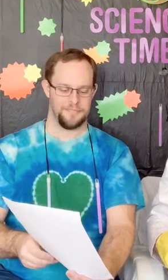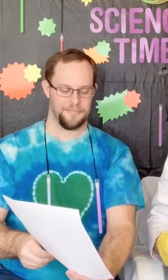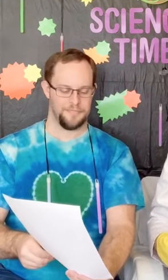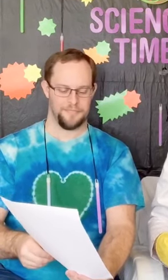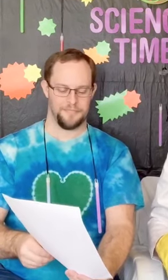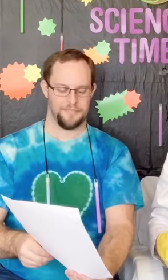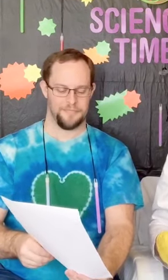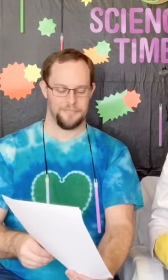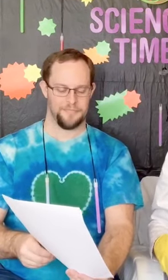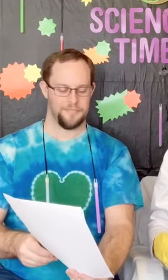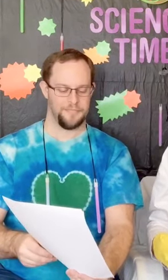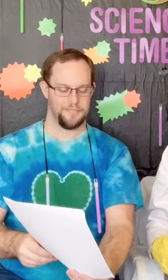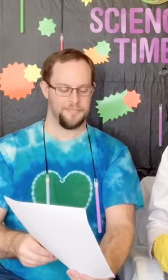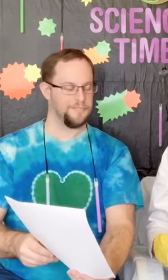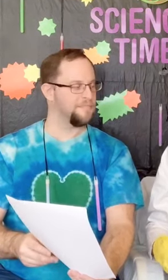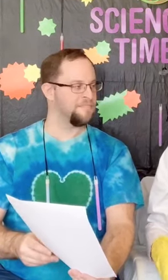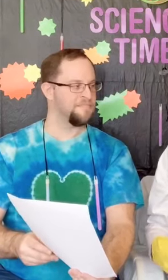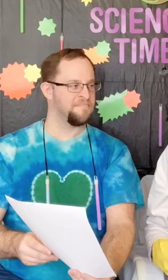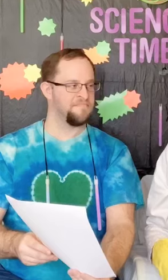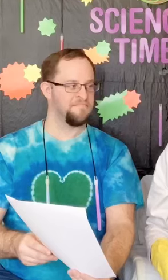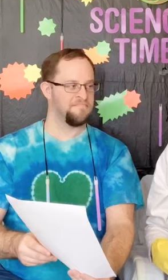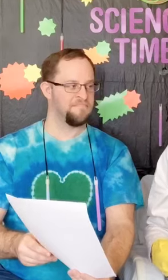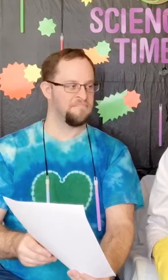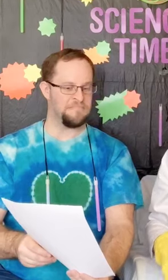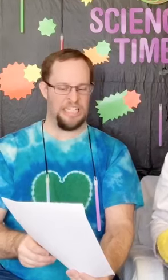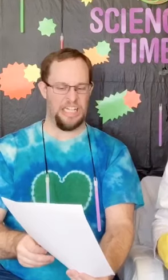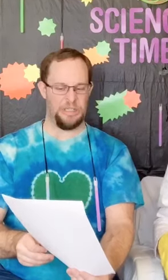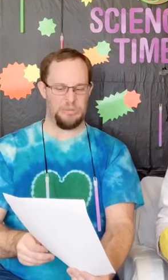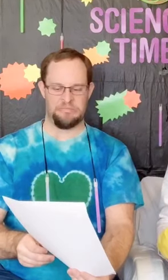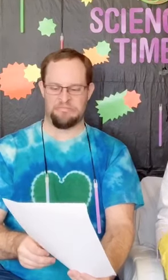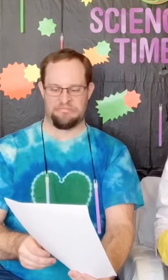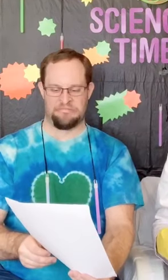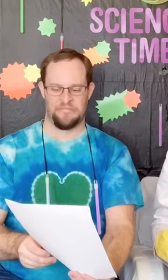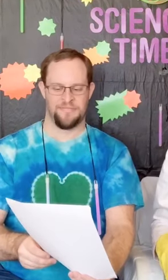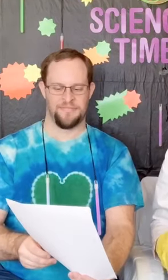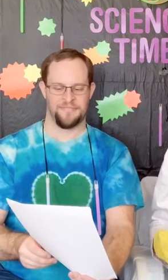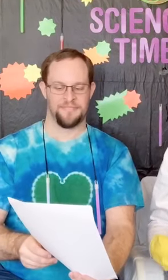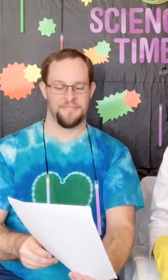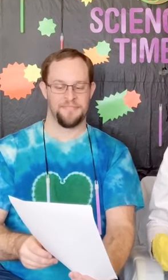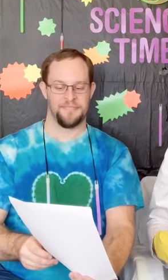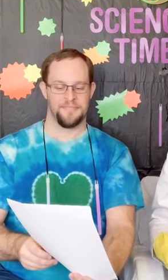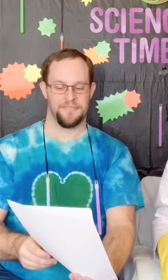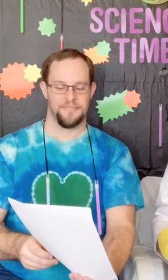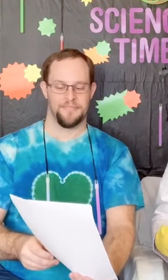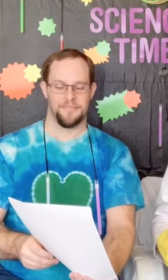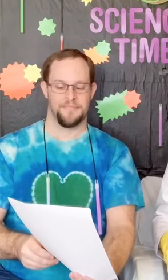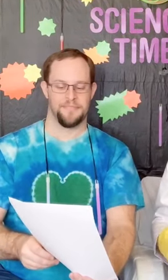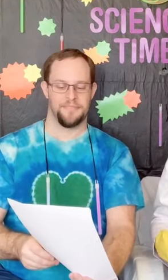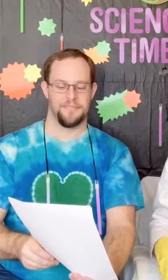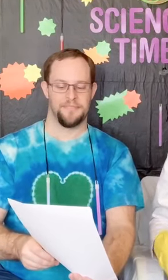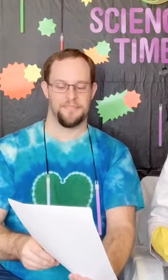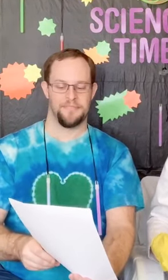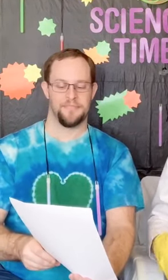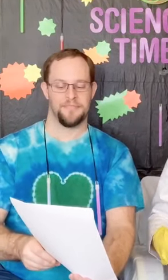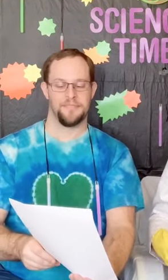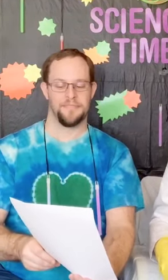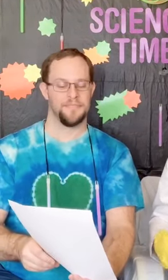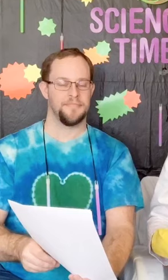They chatted by the vegetables, she forgot to wash her hands. My name is Sheldon Sherman. Some people call me Sherm.